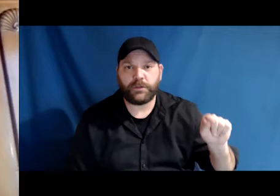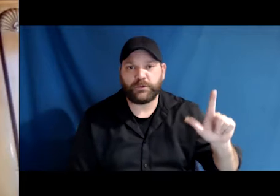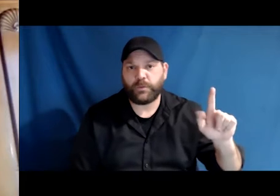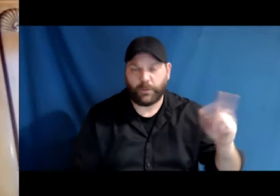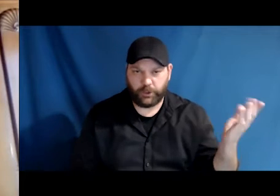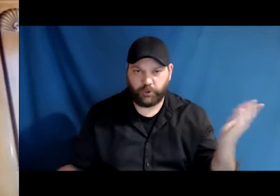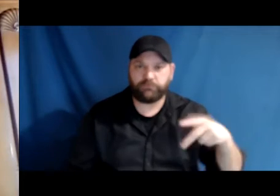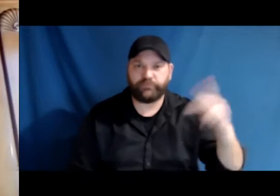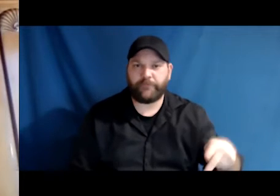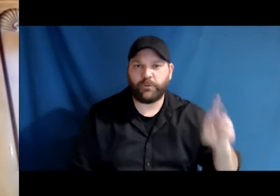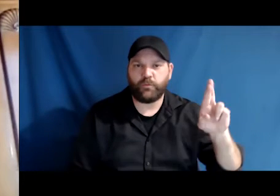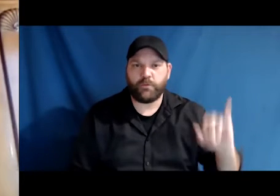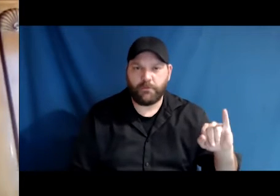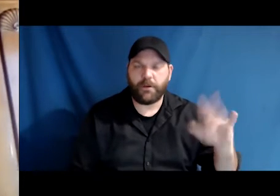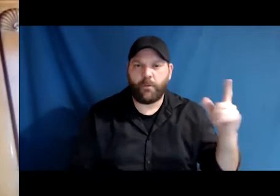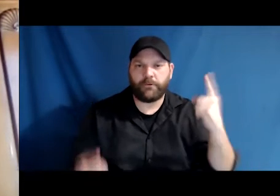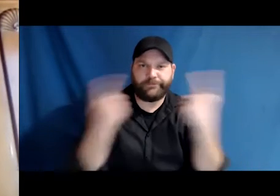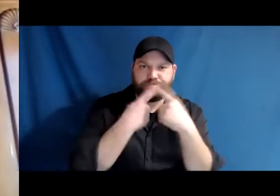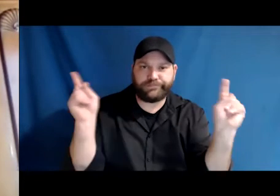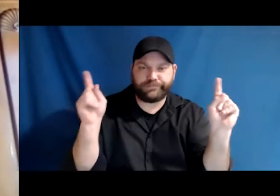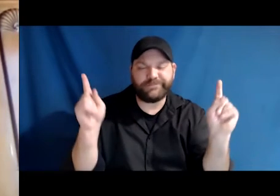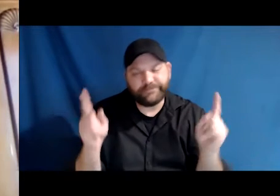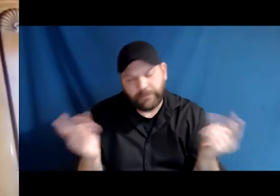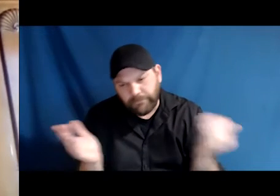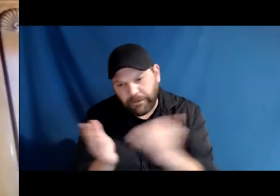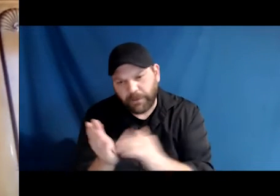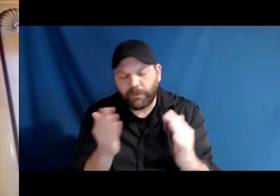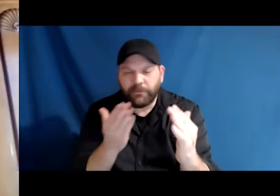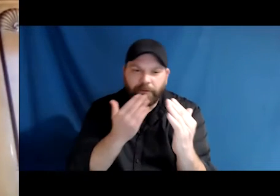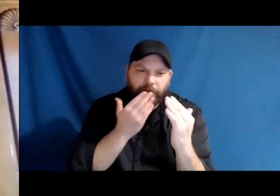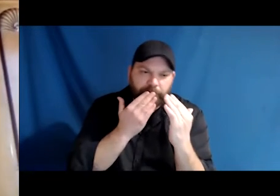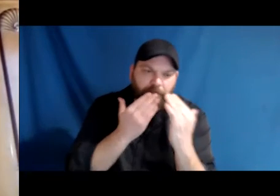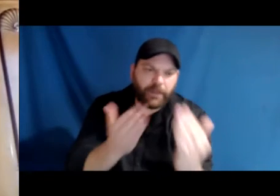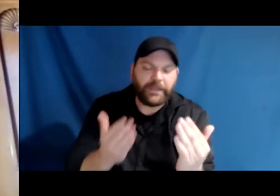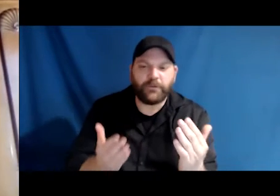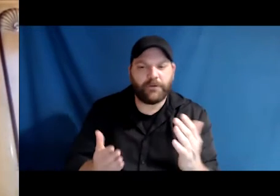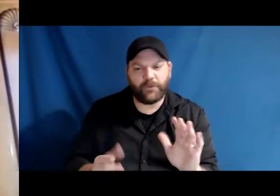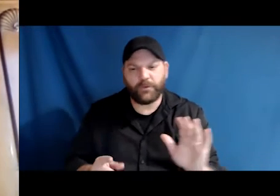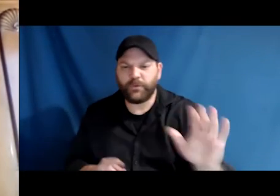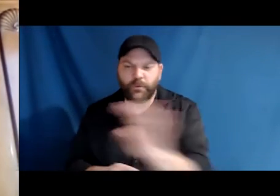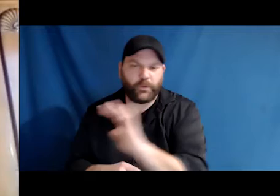So let me close again with deepest appreciation, admiration, and every good wish to each of you,